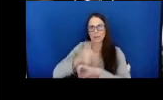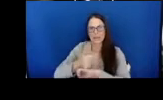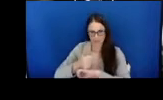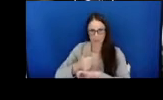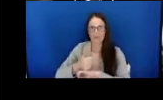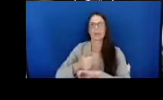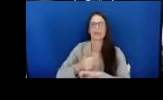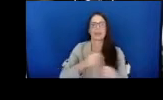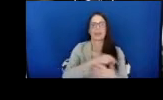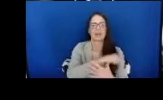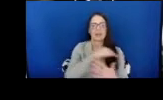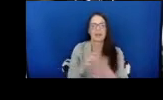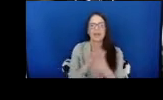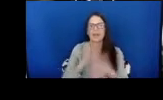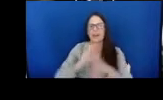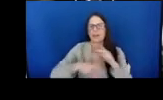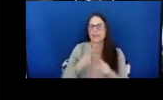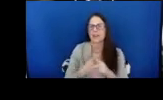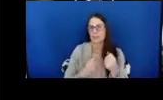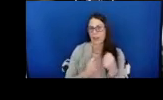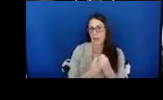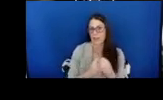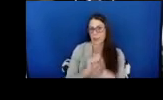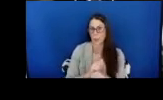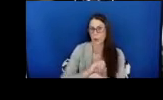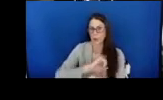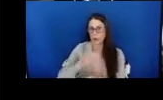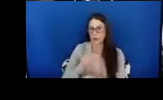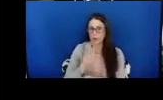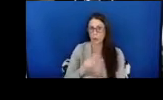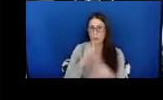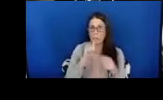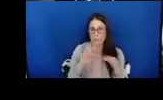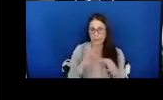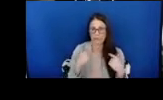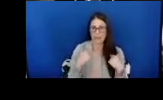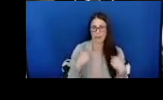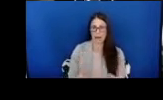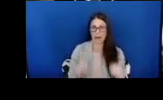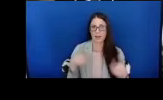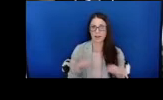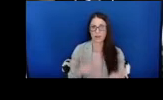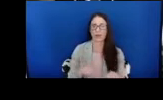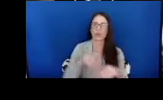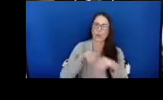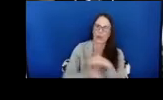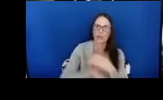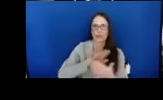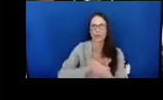of advocacy work that Joel mentioned that I do is just going into schools and and 16:19:04 trying to hold them up to that legal standards.